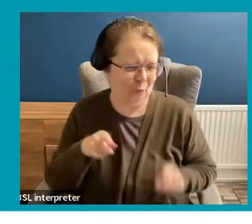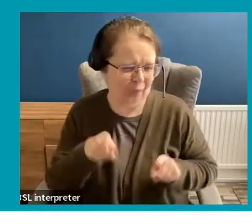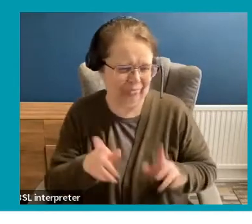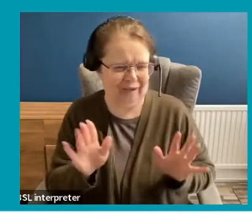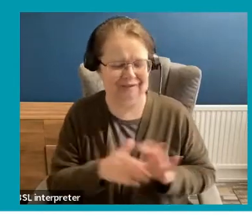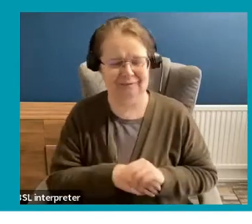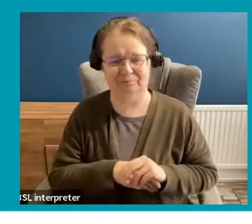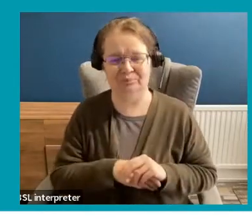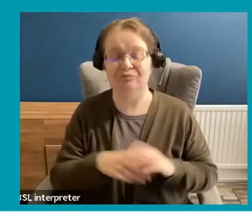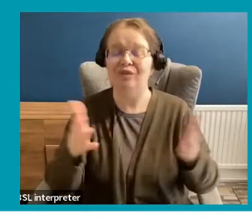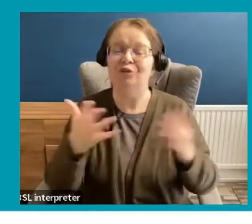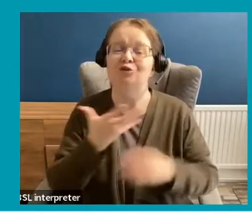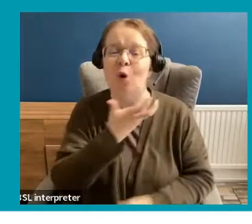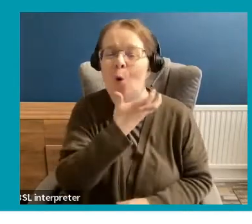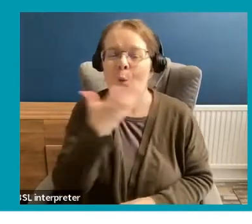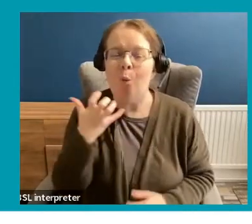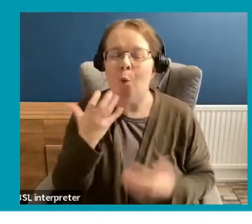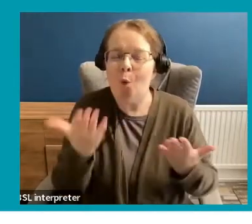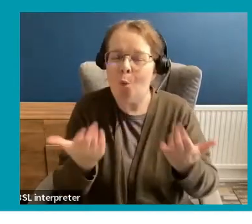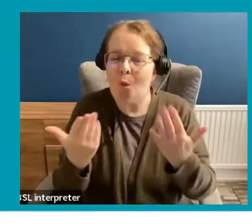Very warm welcome, great to see you all here.